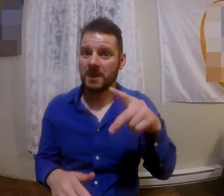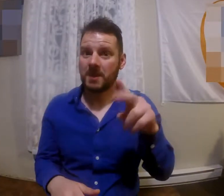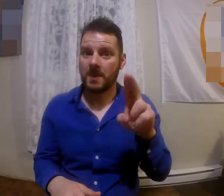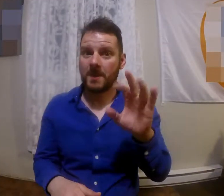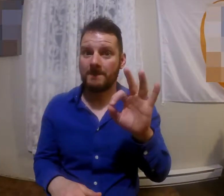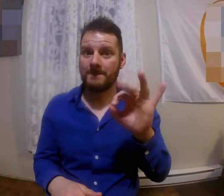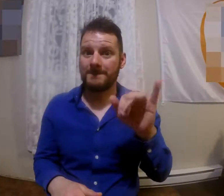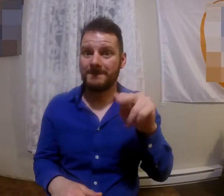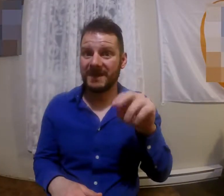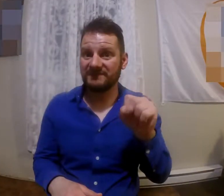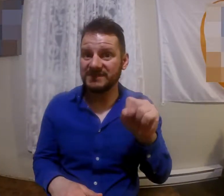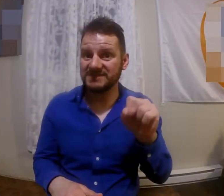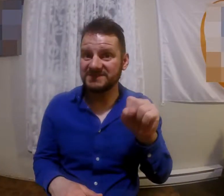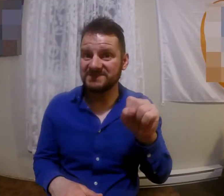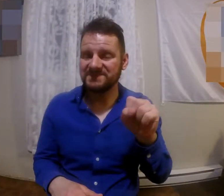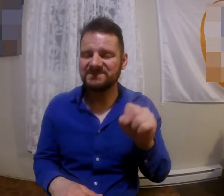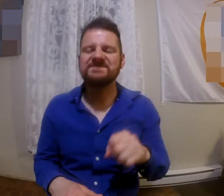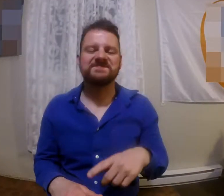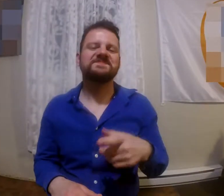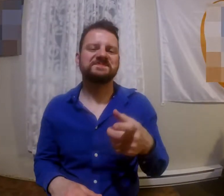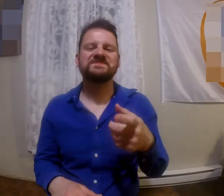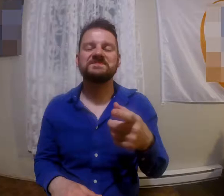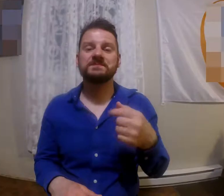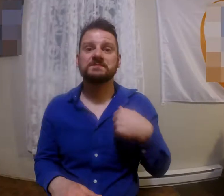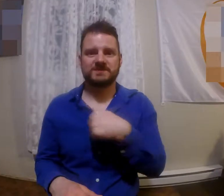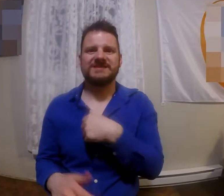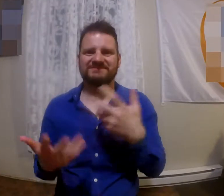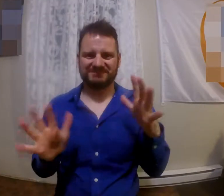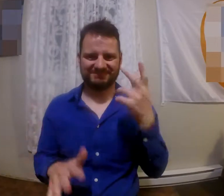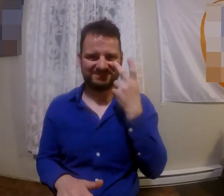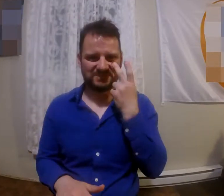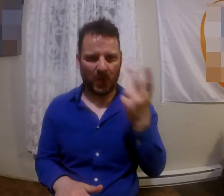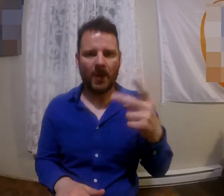About the puffins, we actually saw them.